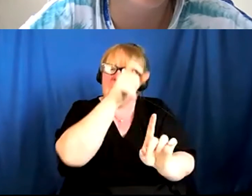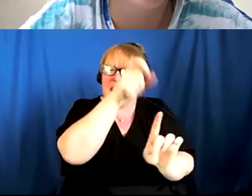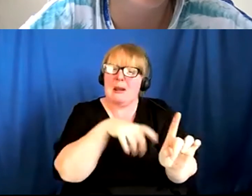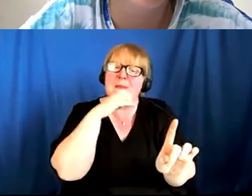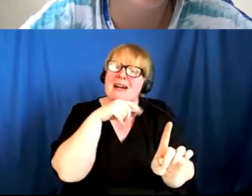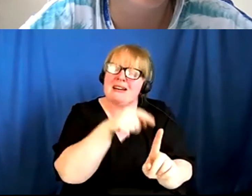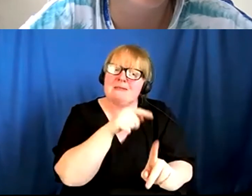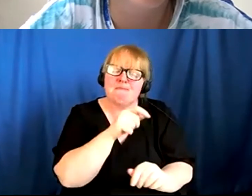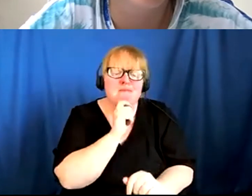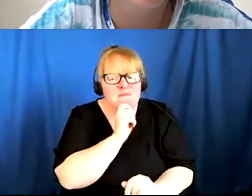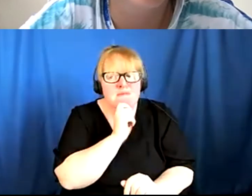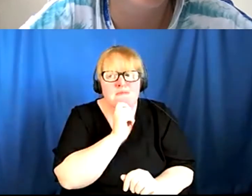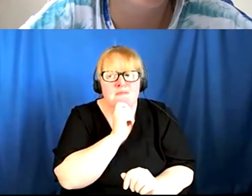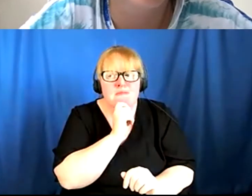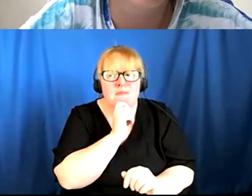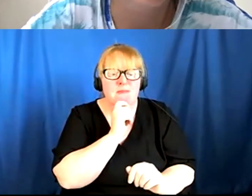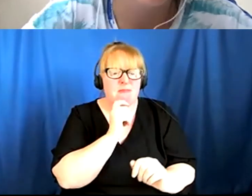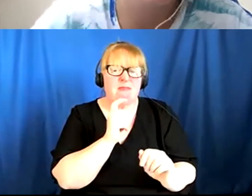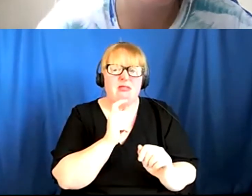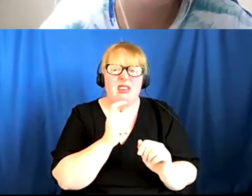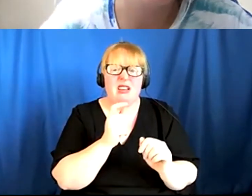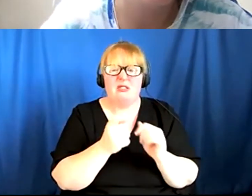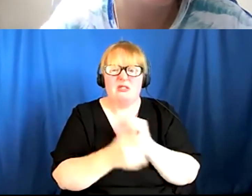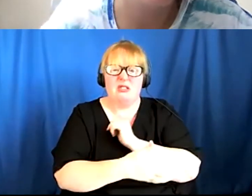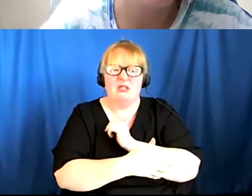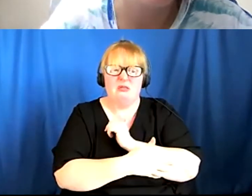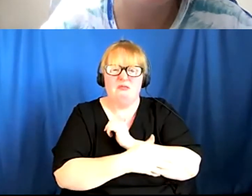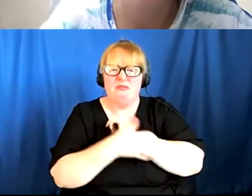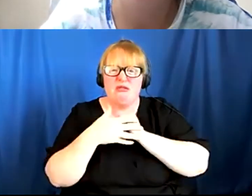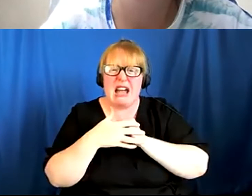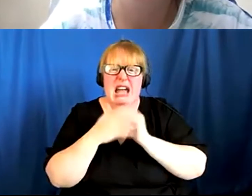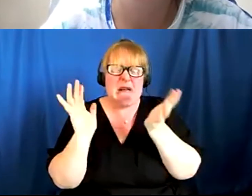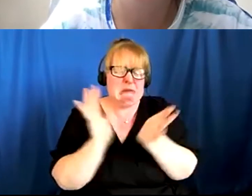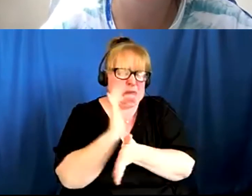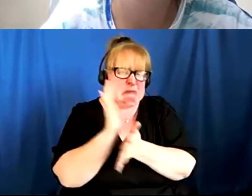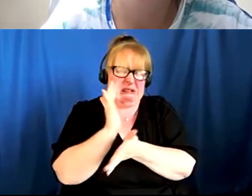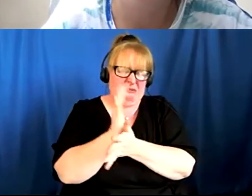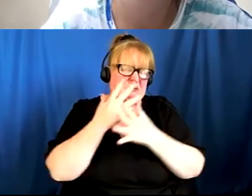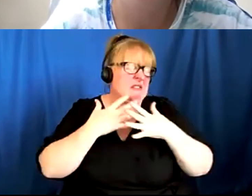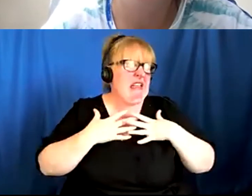was just like was uniformly brown and greasy and filthy and adopts he was just the dirtiest,